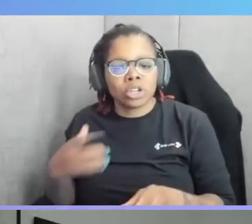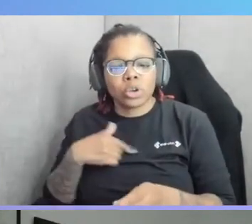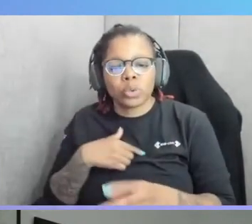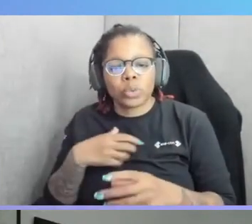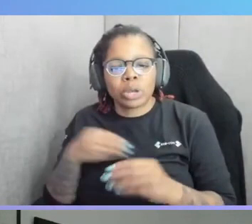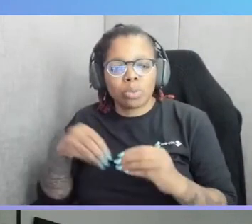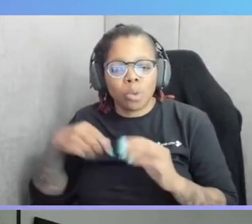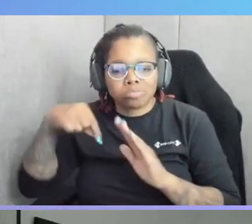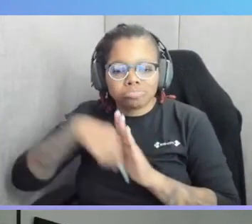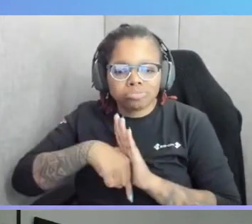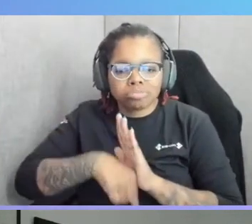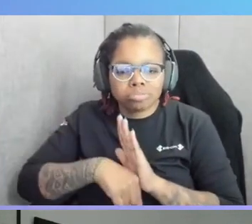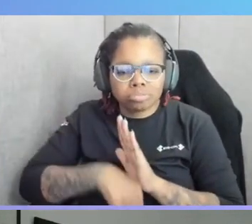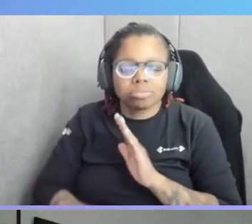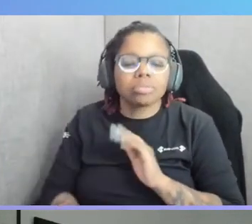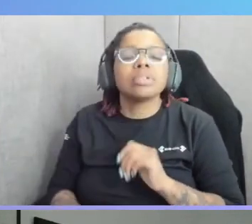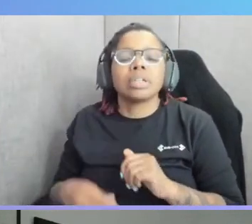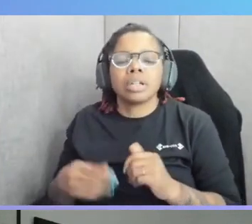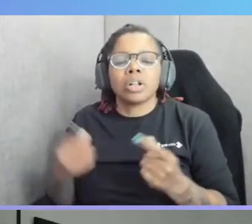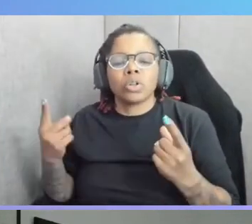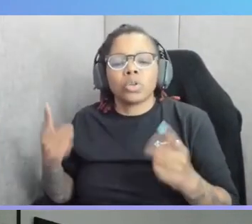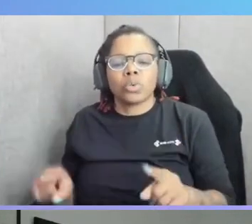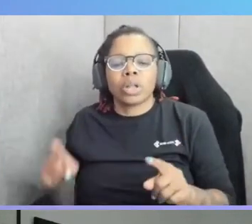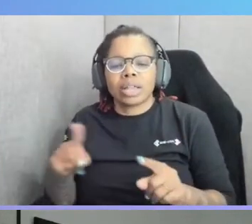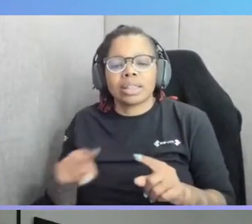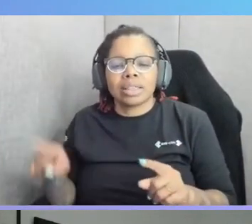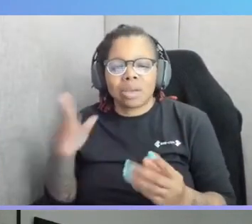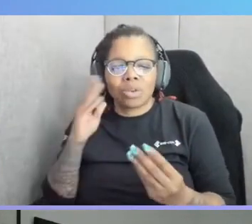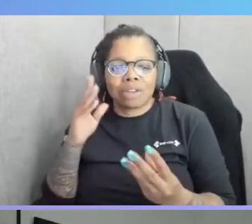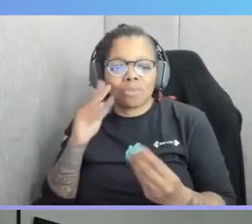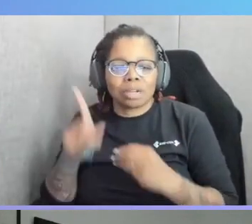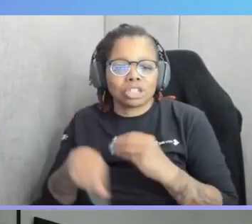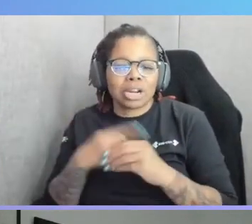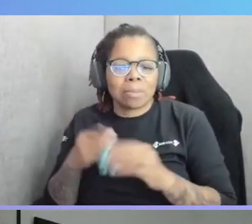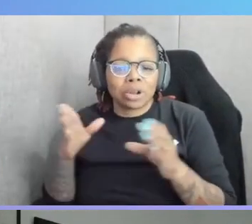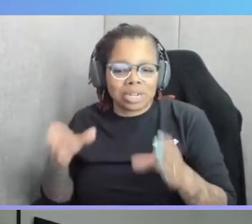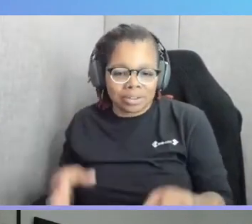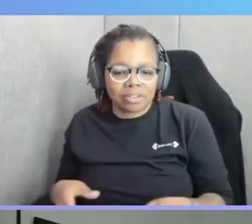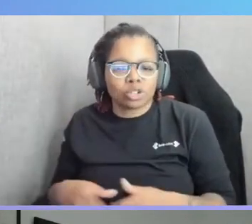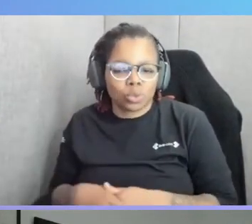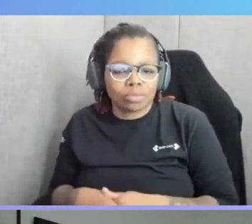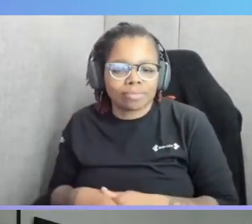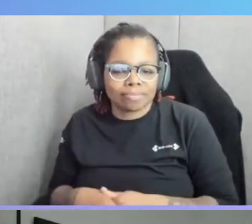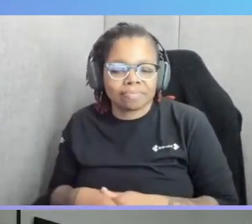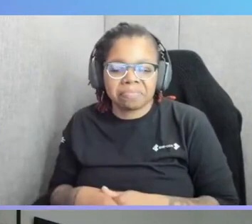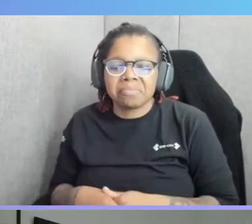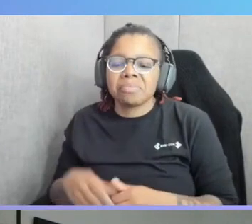details when they were information about an individual whole. And so again, just thinking about prioritize